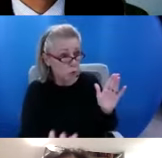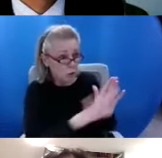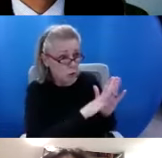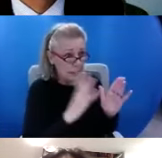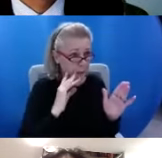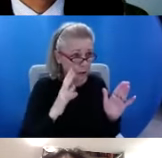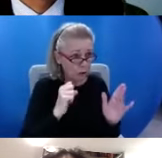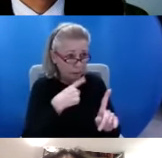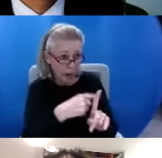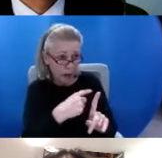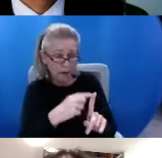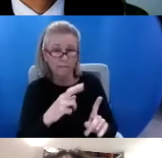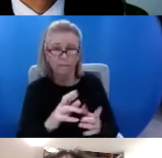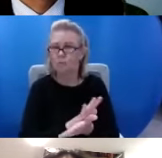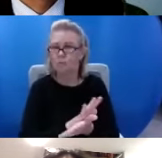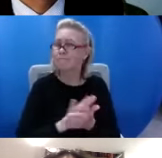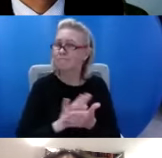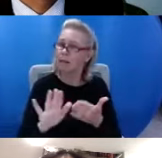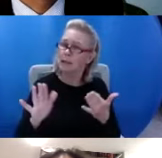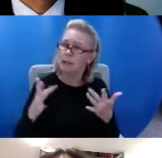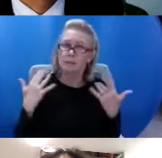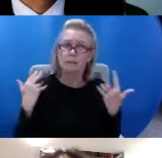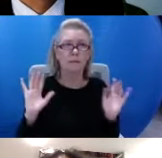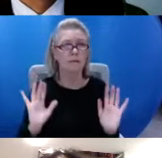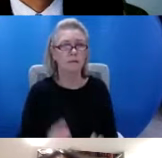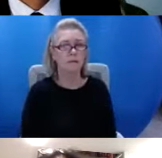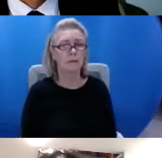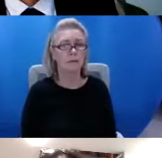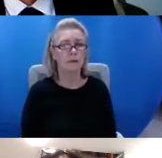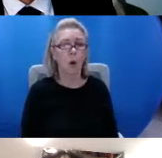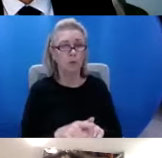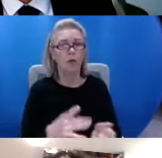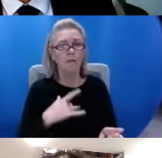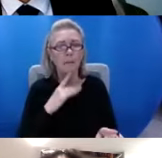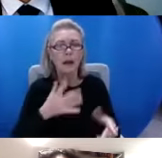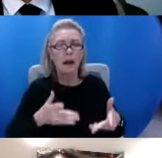Students also felt that being allowed to participate in various ways